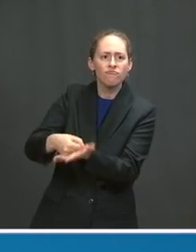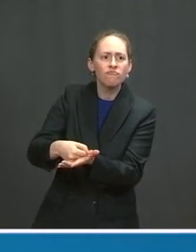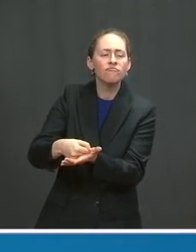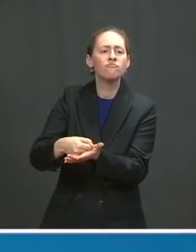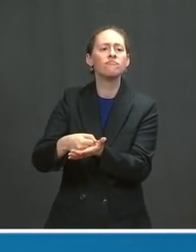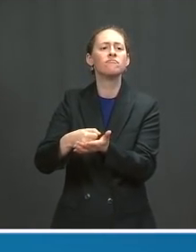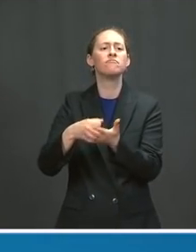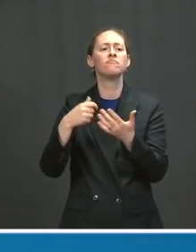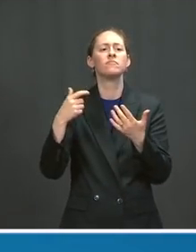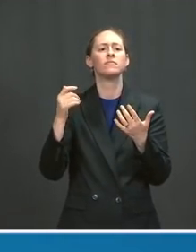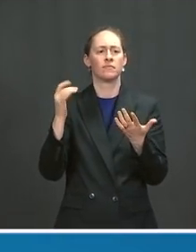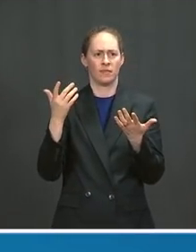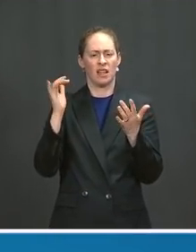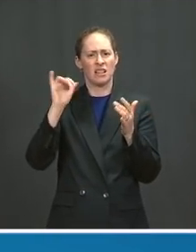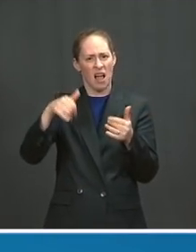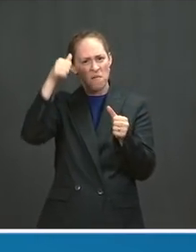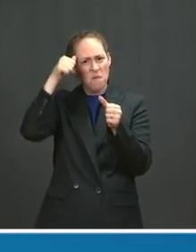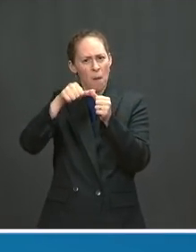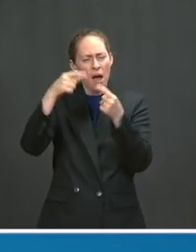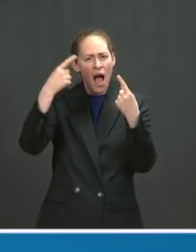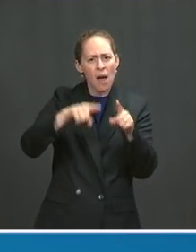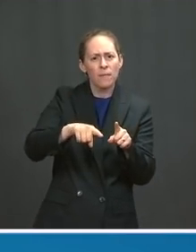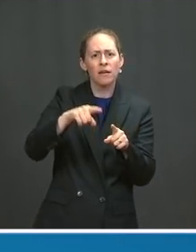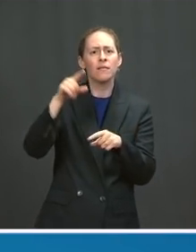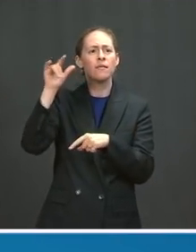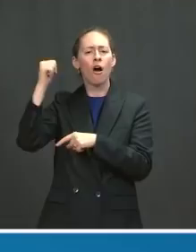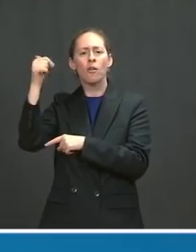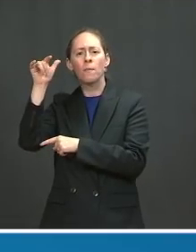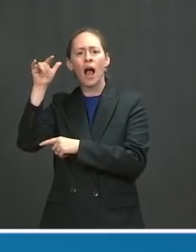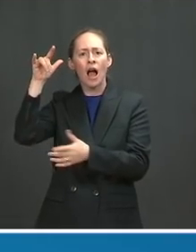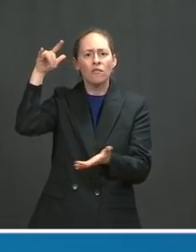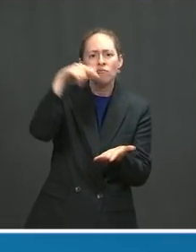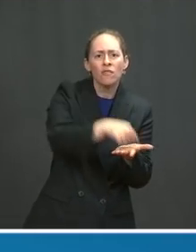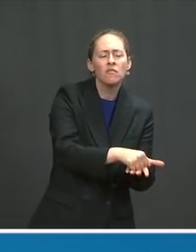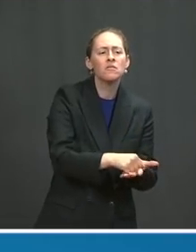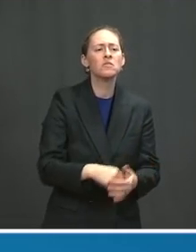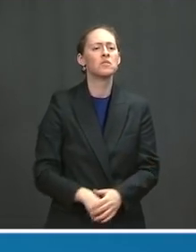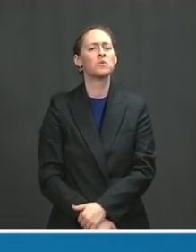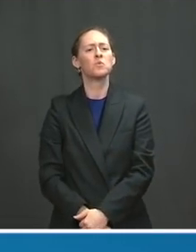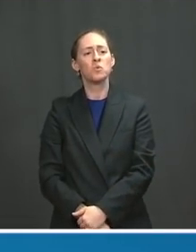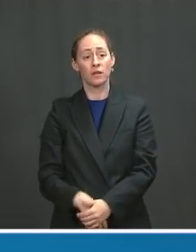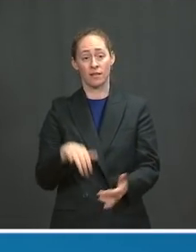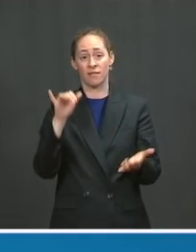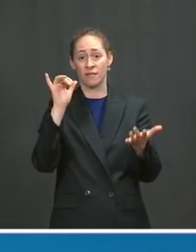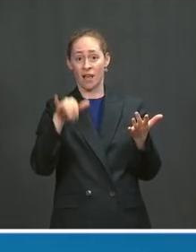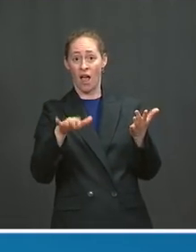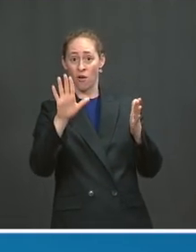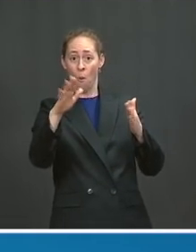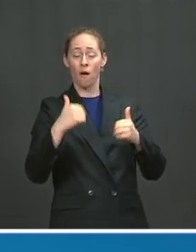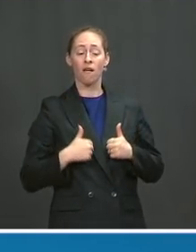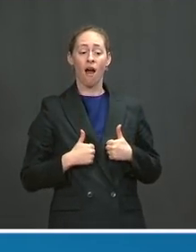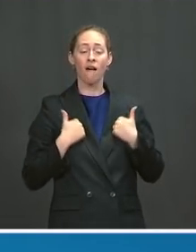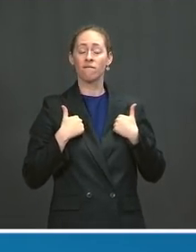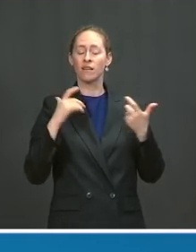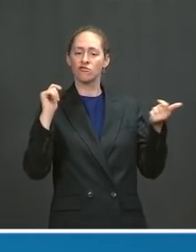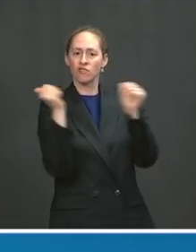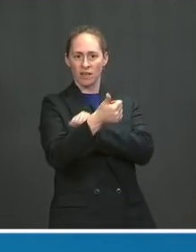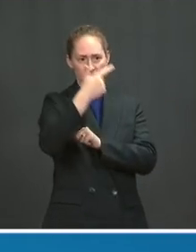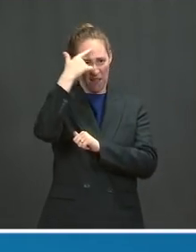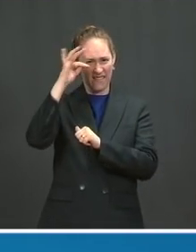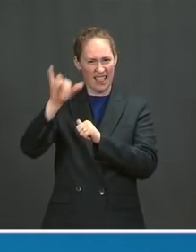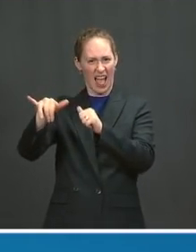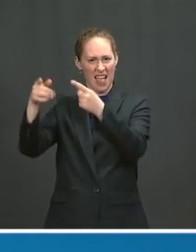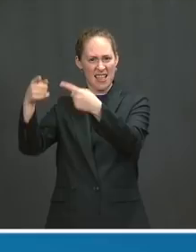That day shaped your entire life and it shaped our entire nation.